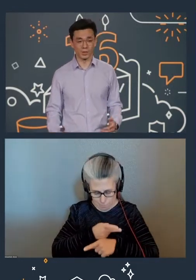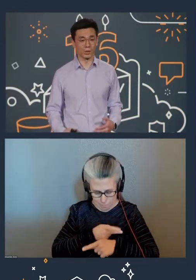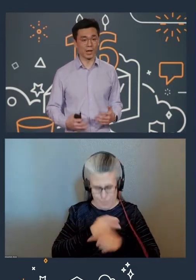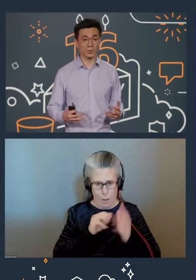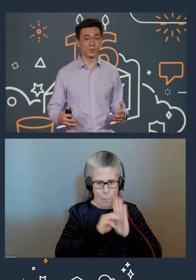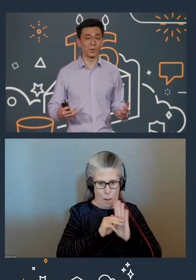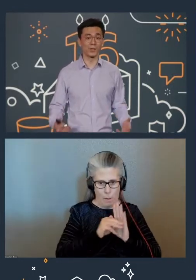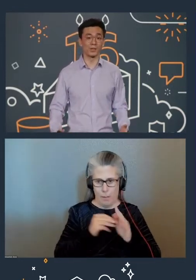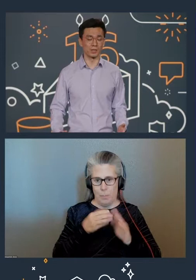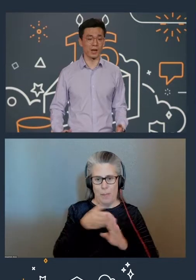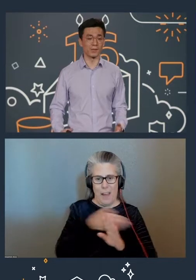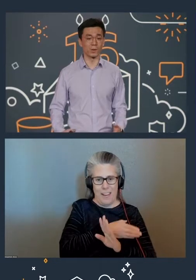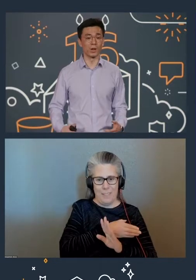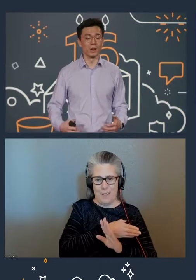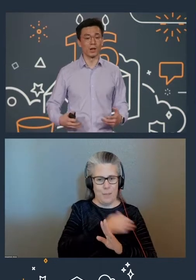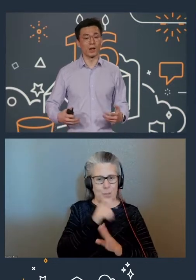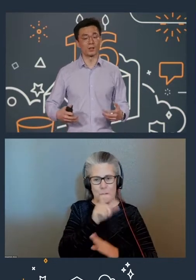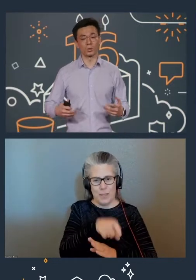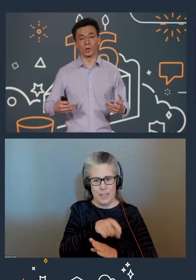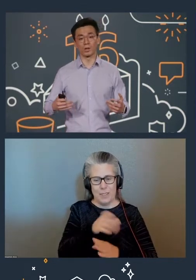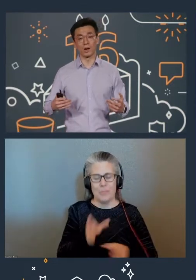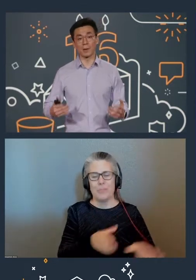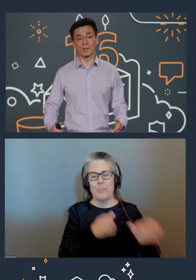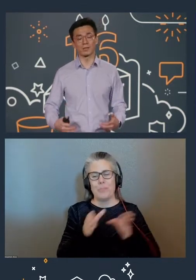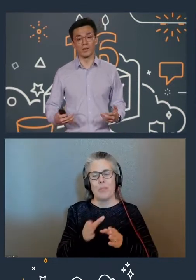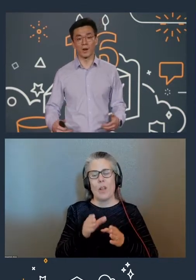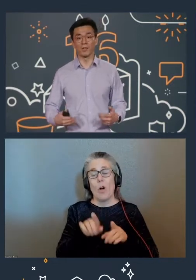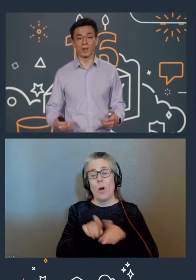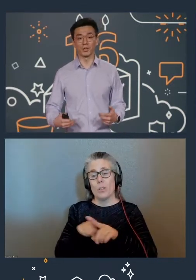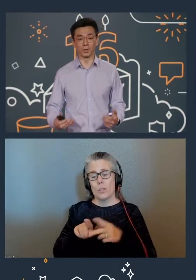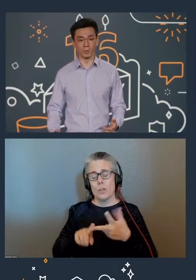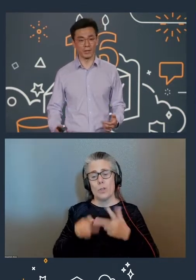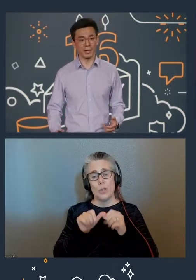So S3 is really designed for store objects very, very durably.